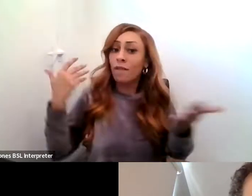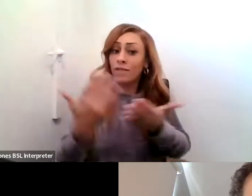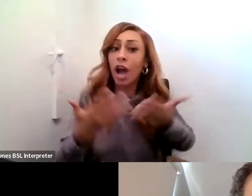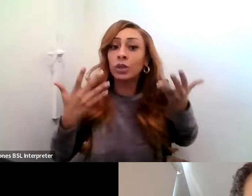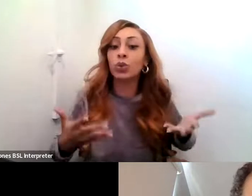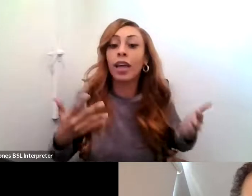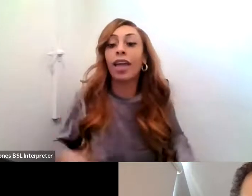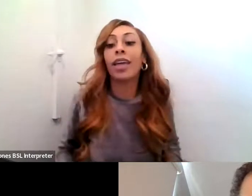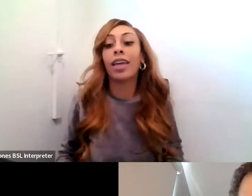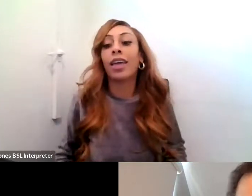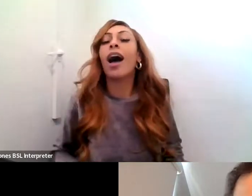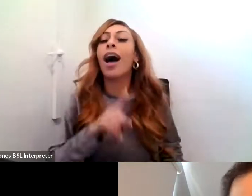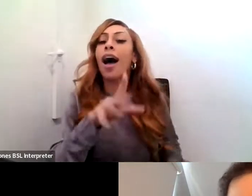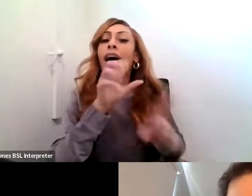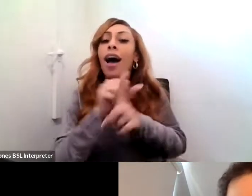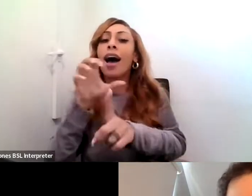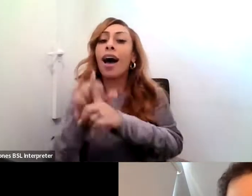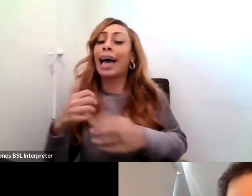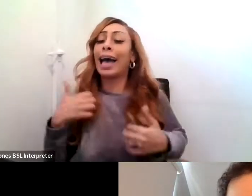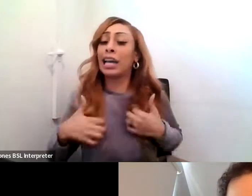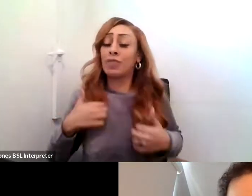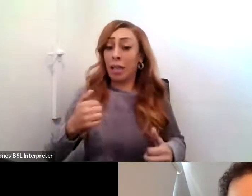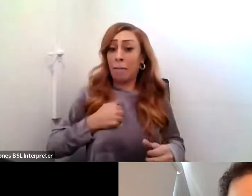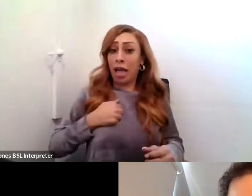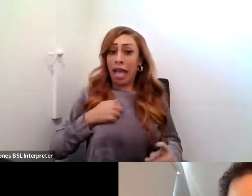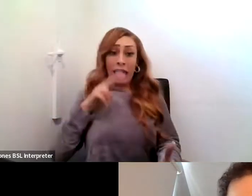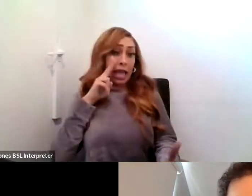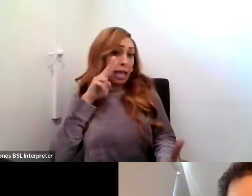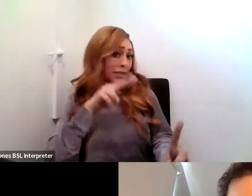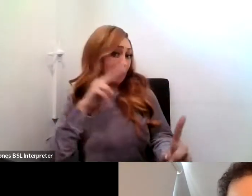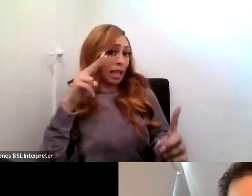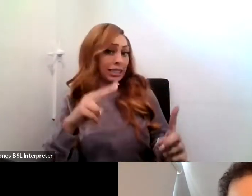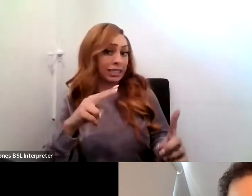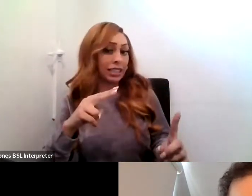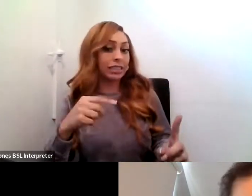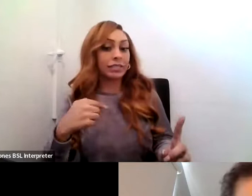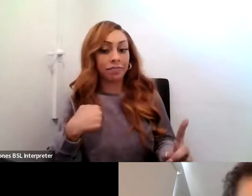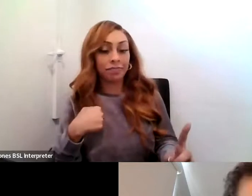I think what's been interesting from my perspective, as someone who has been evangelising about the potential